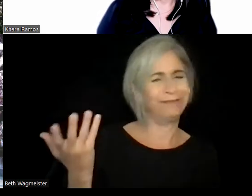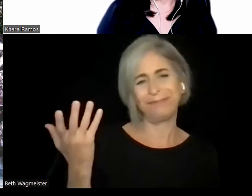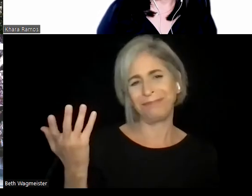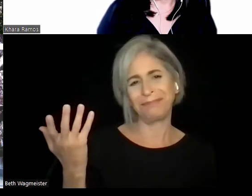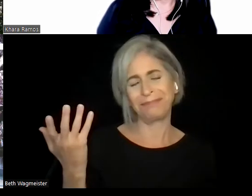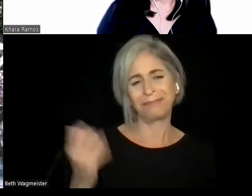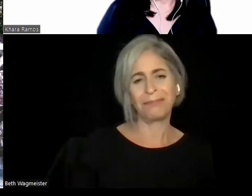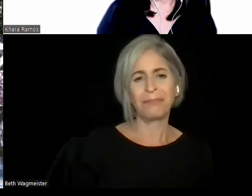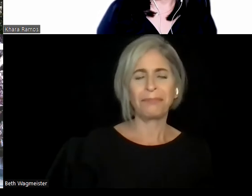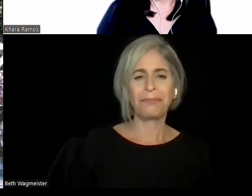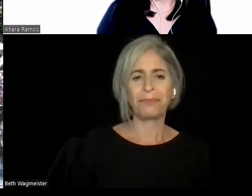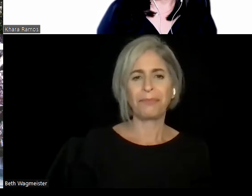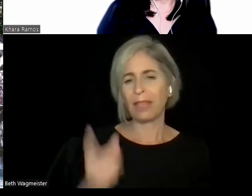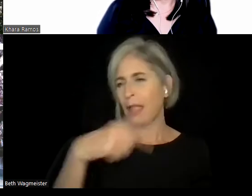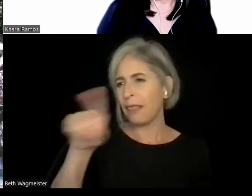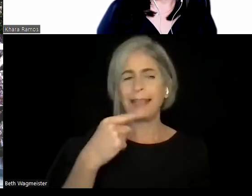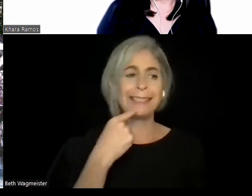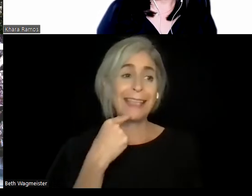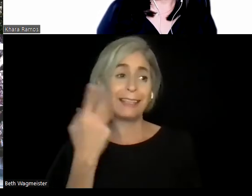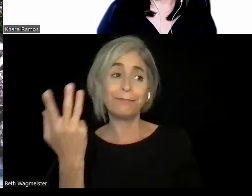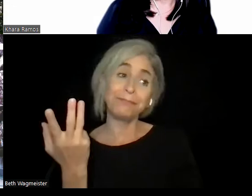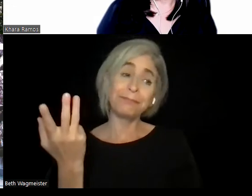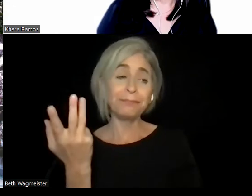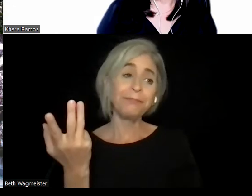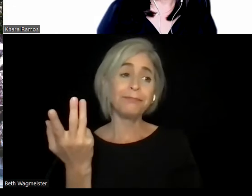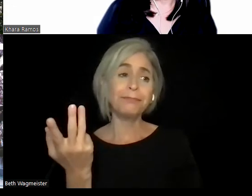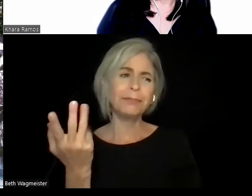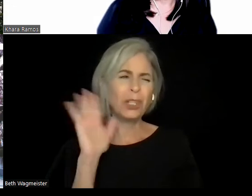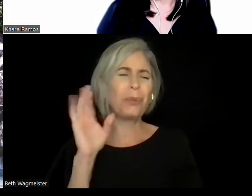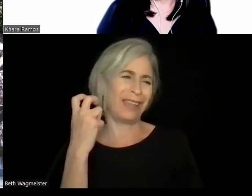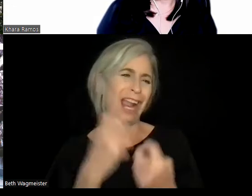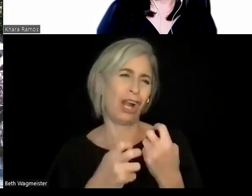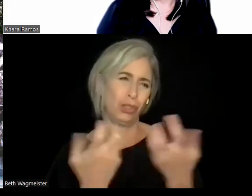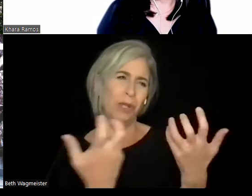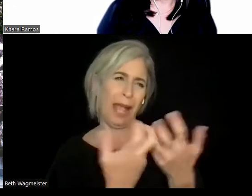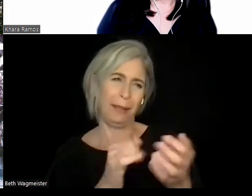laboratories don't think that they can have People with Disabilities